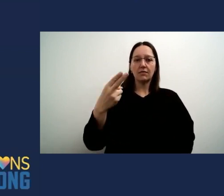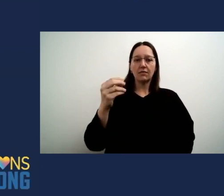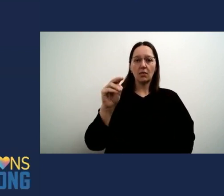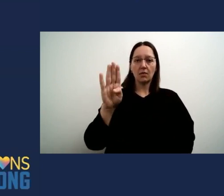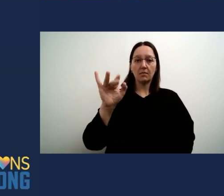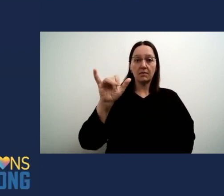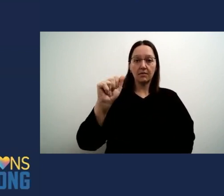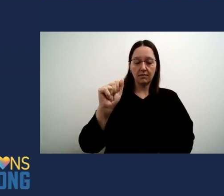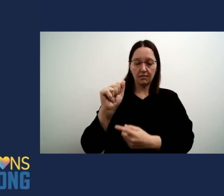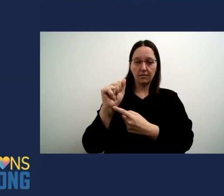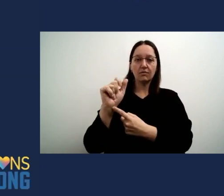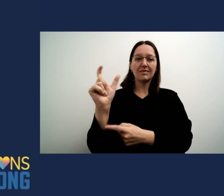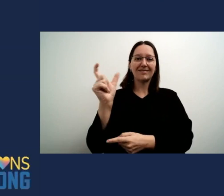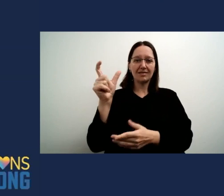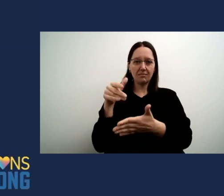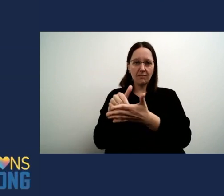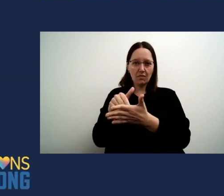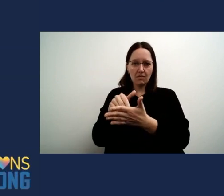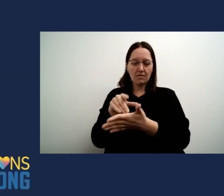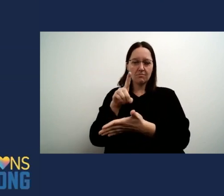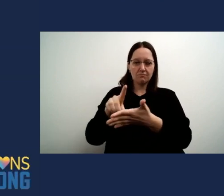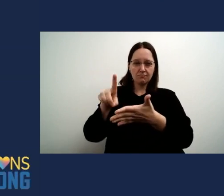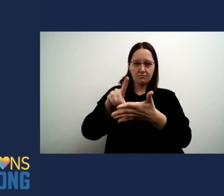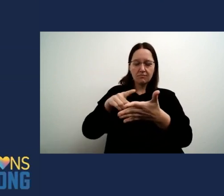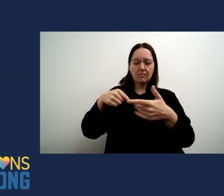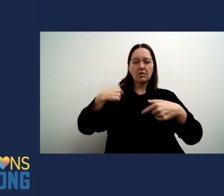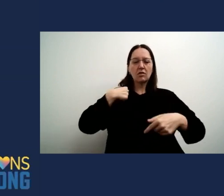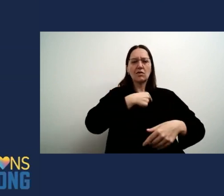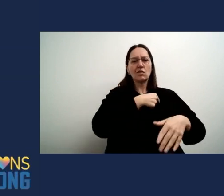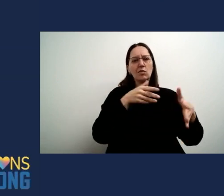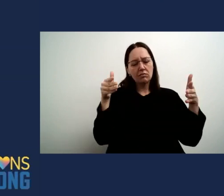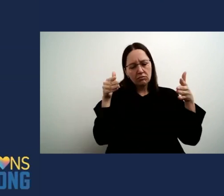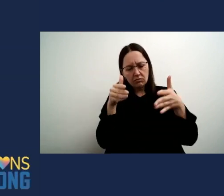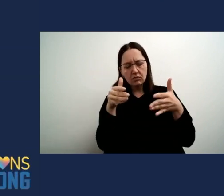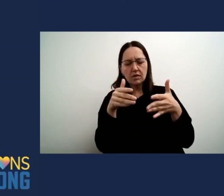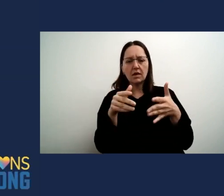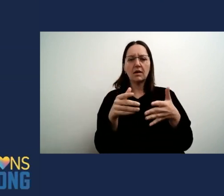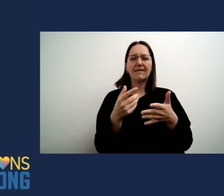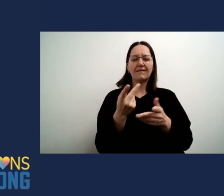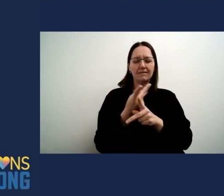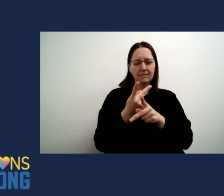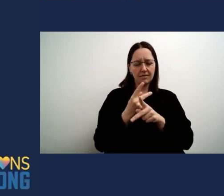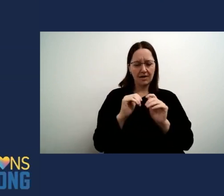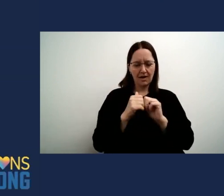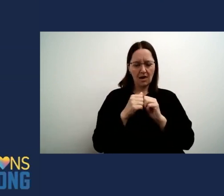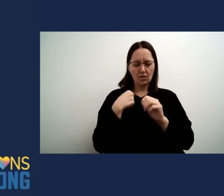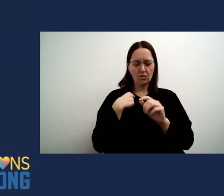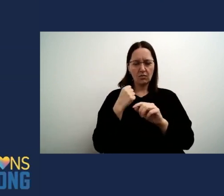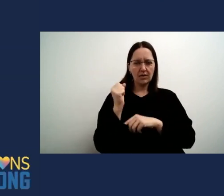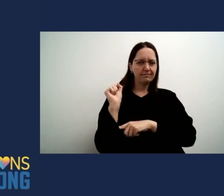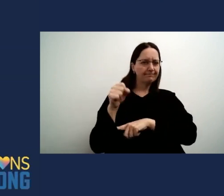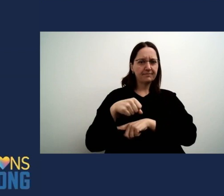and other related resources, please visit our Webb